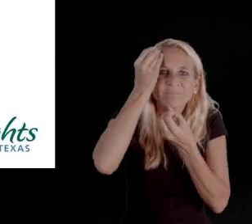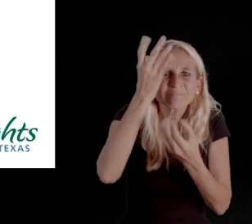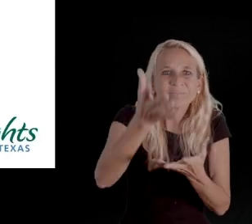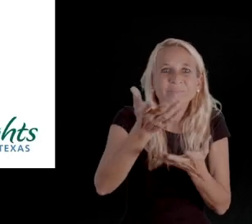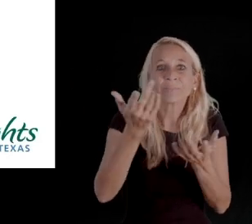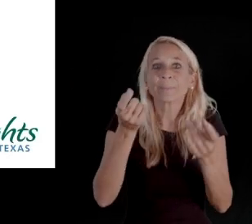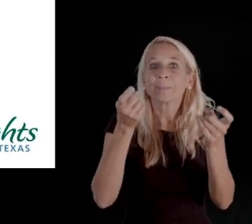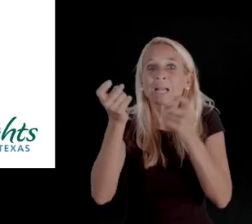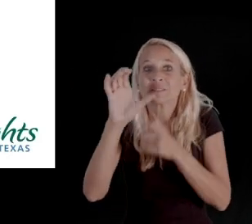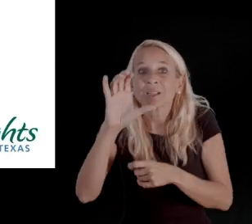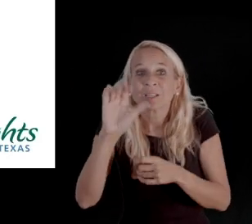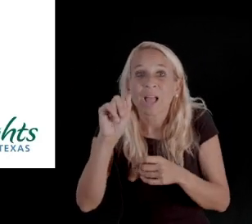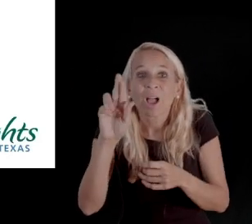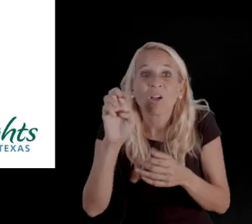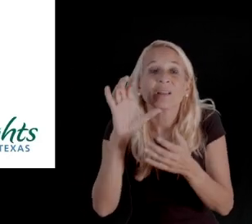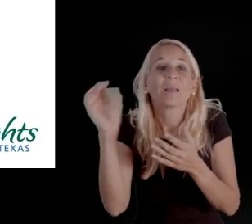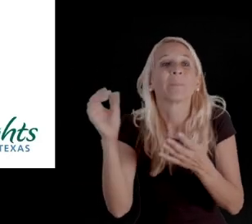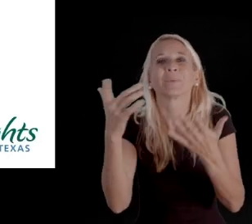when that timeframe actually goes into effect.